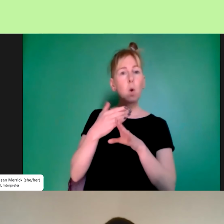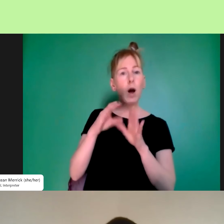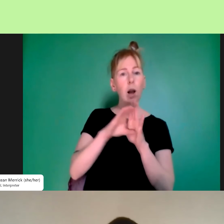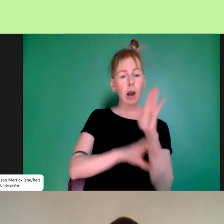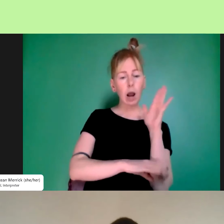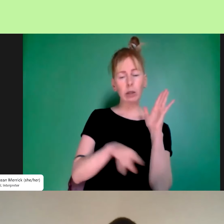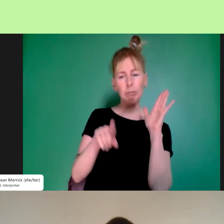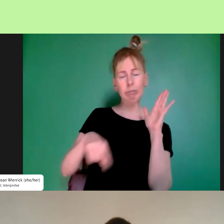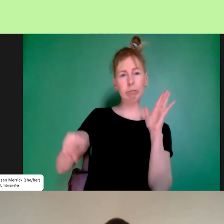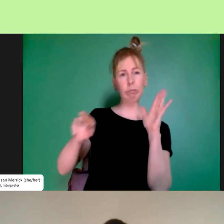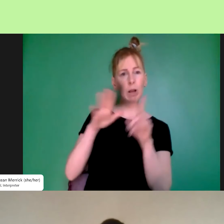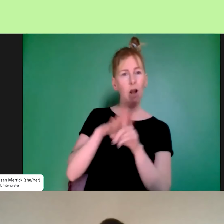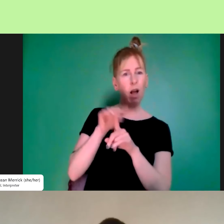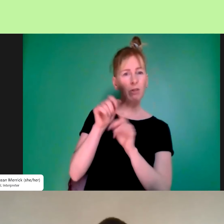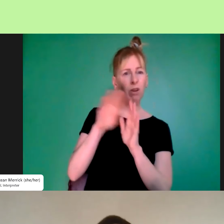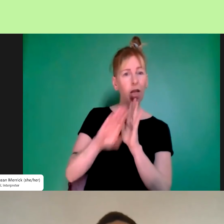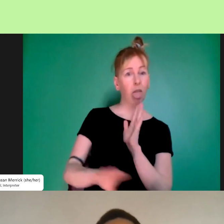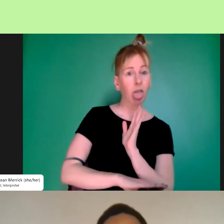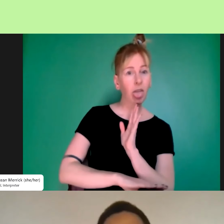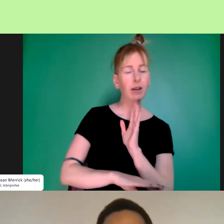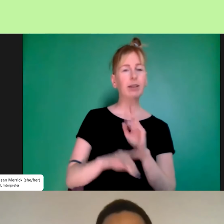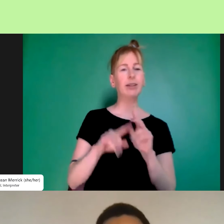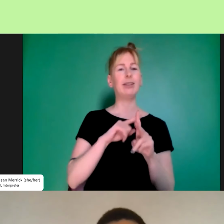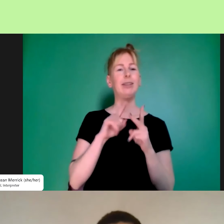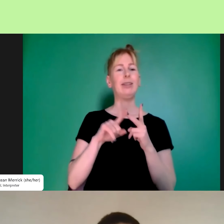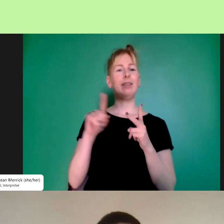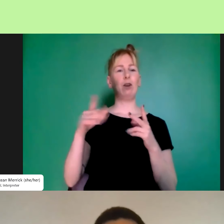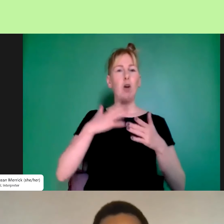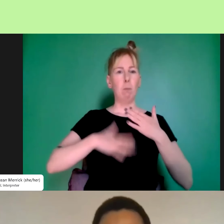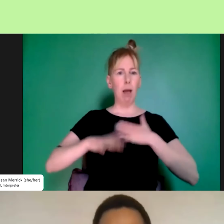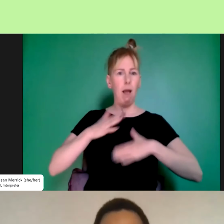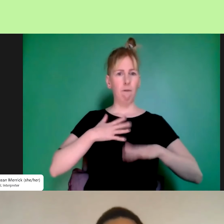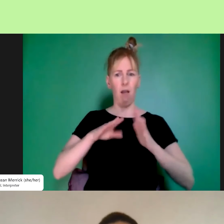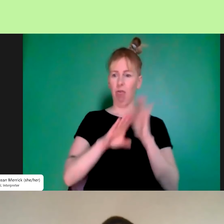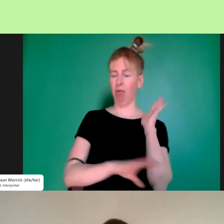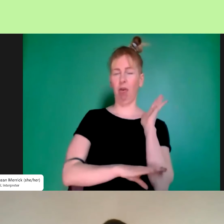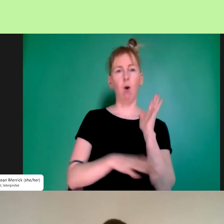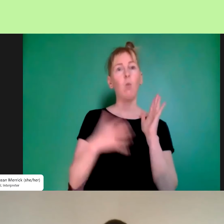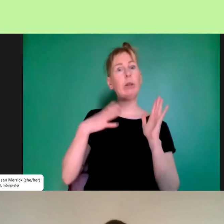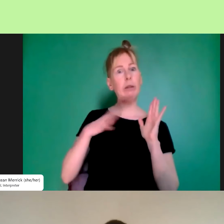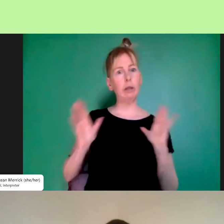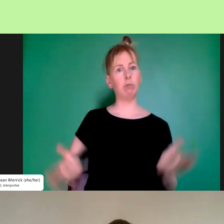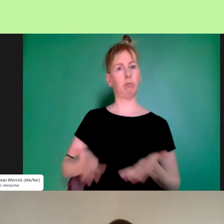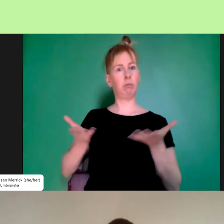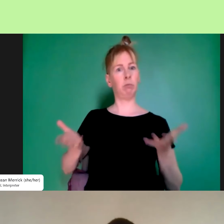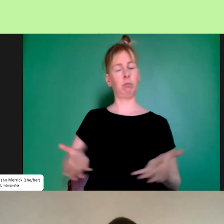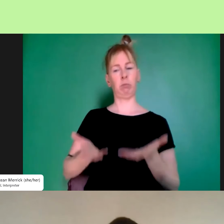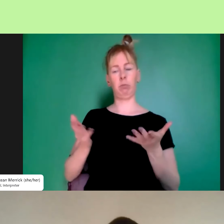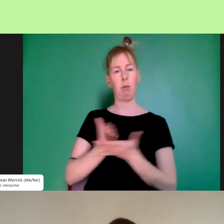inferior, and we needed to like, raise their level, shall we say, right? And so not only did